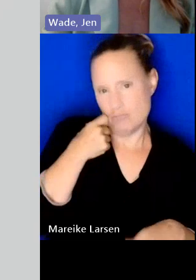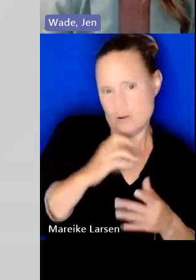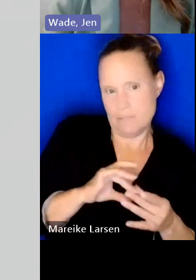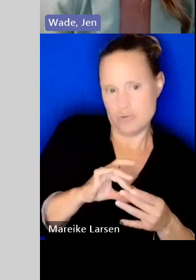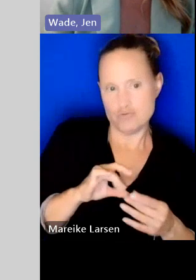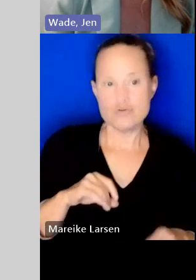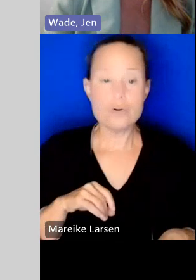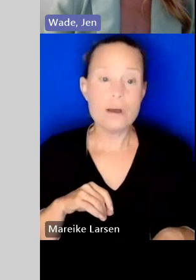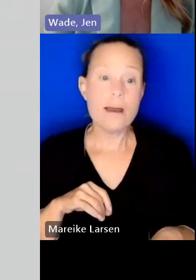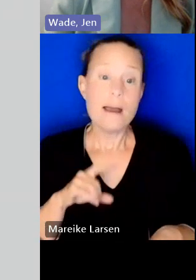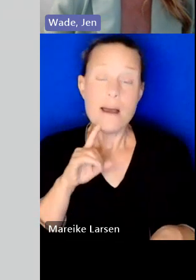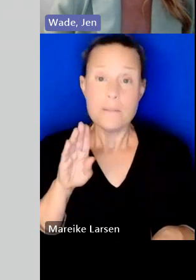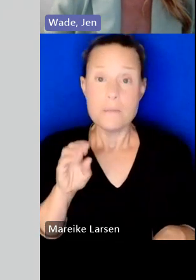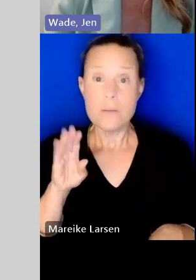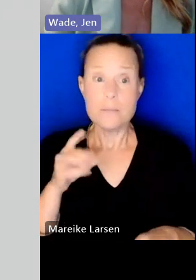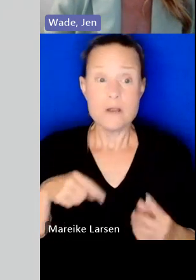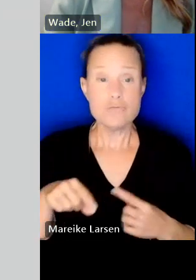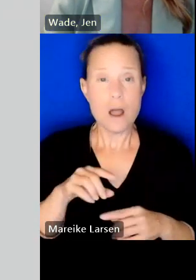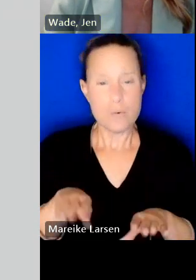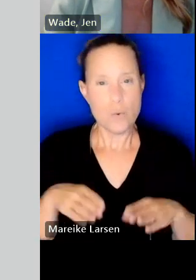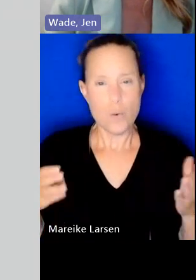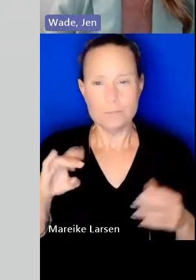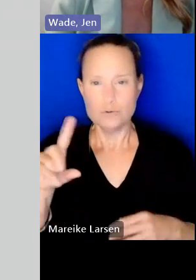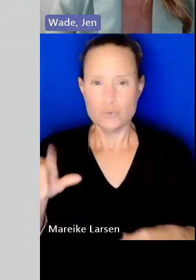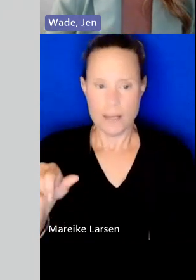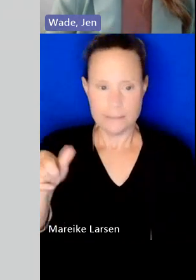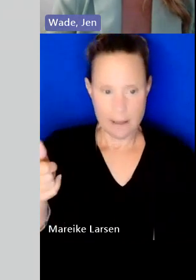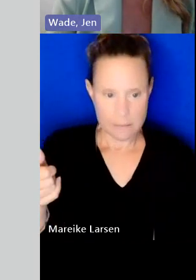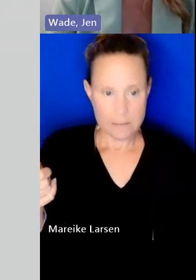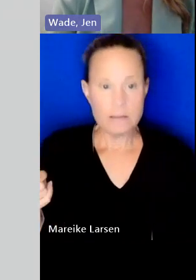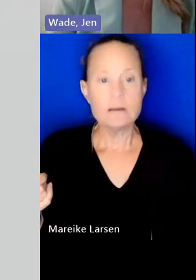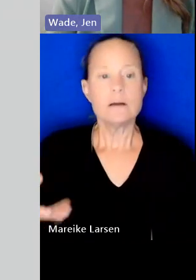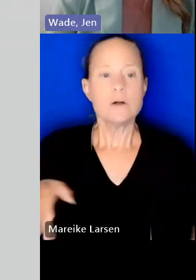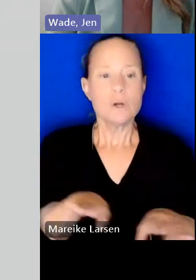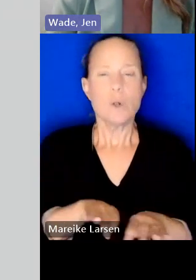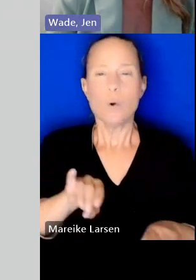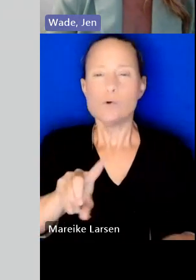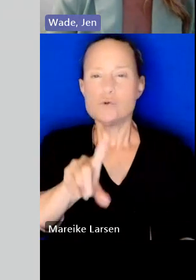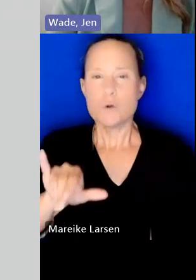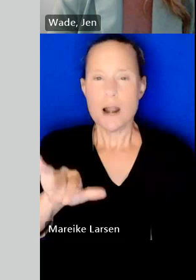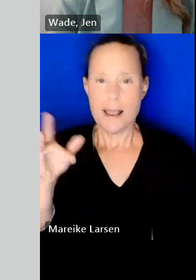And the benefit of the bargain round will open July 10th and then close on July 18th.